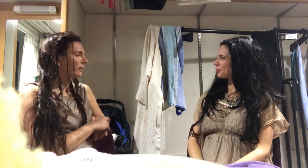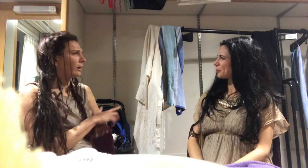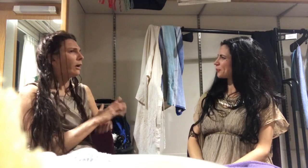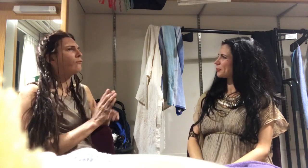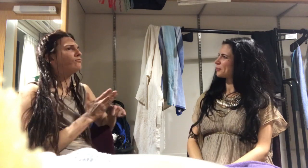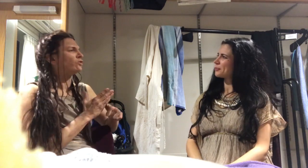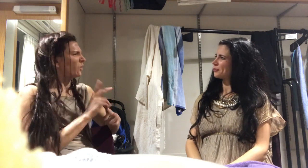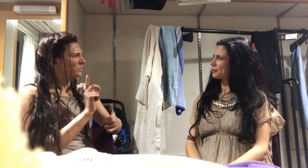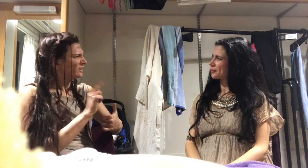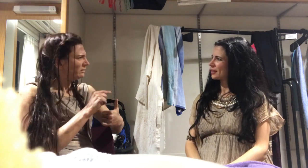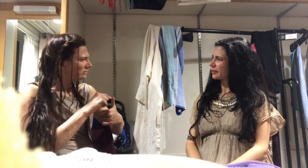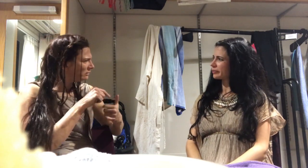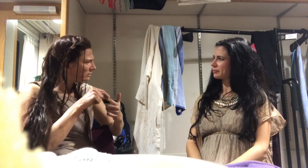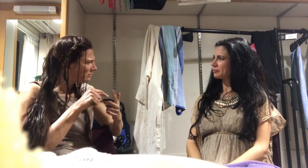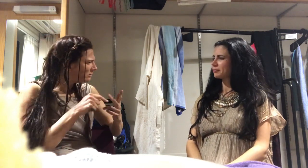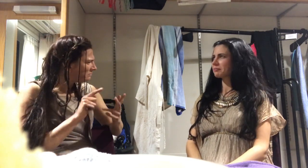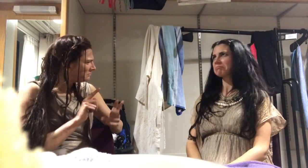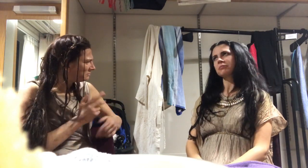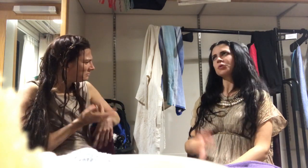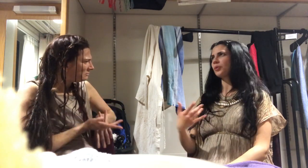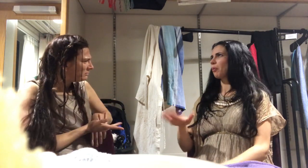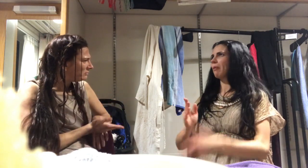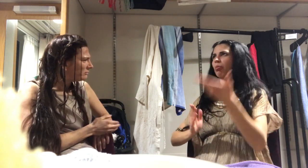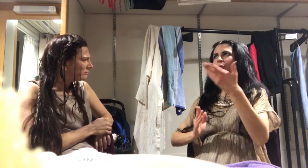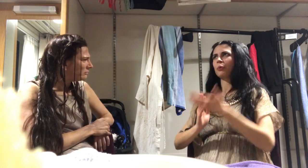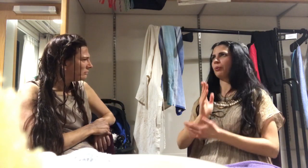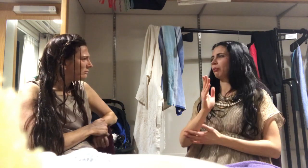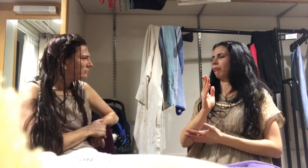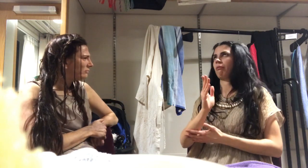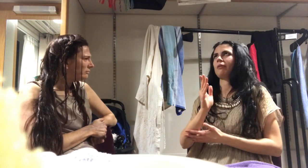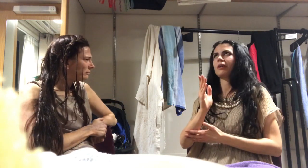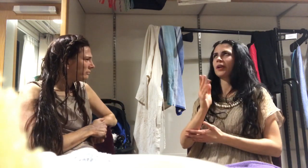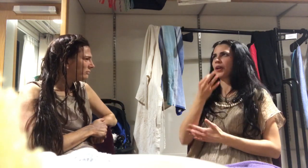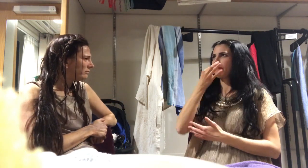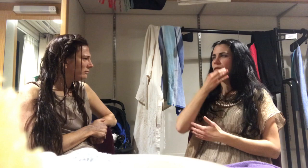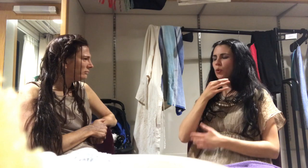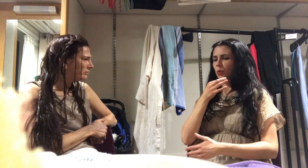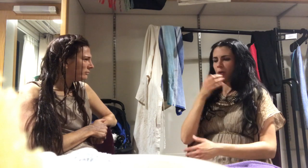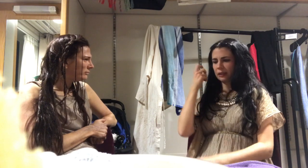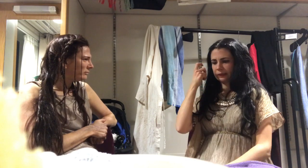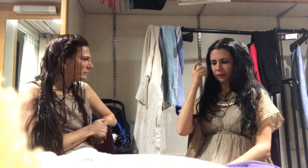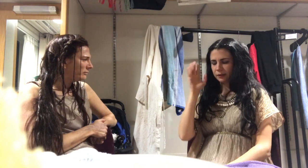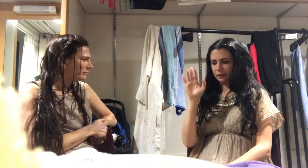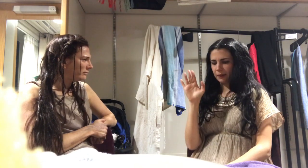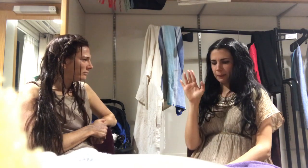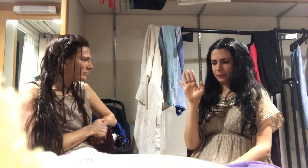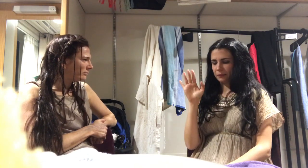What were the original thoughts? We've been through quite a few! I think...